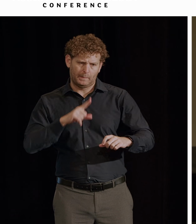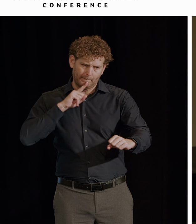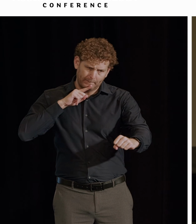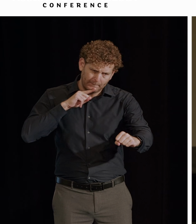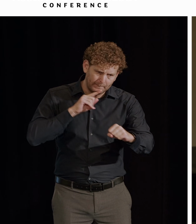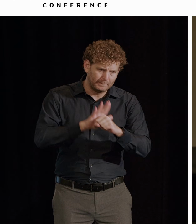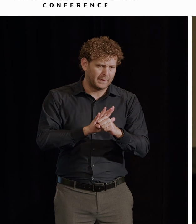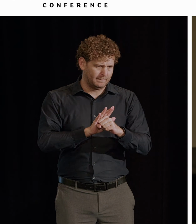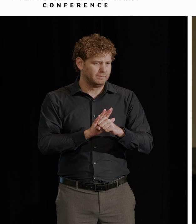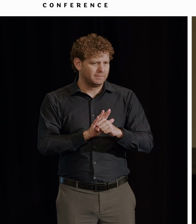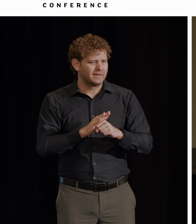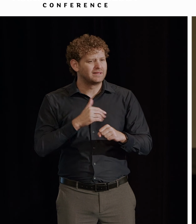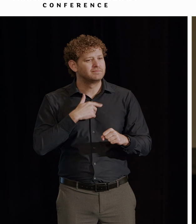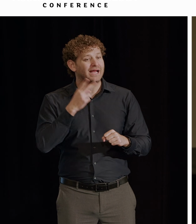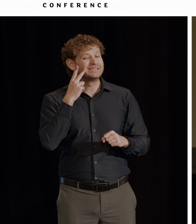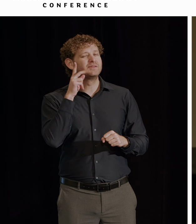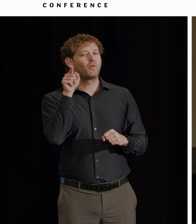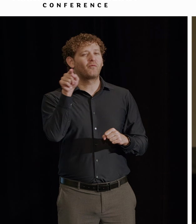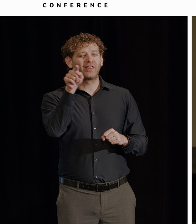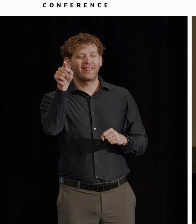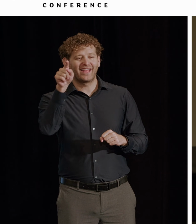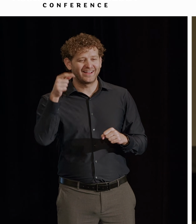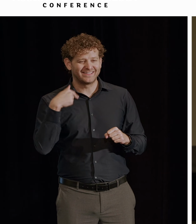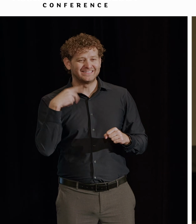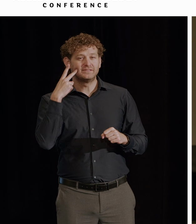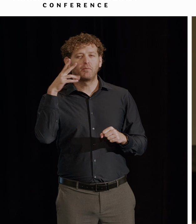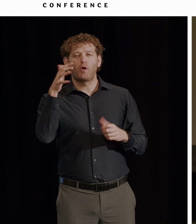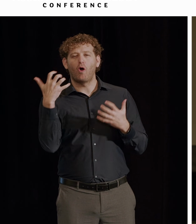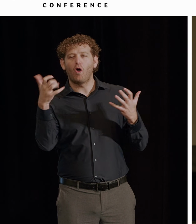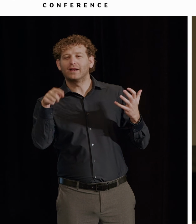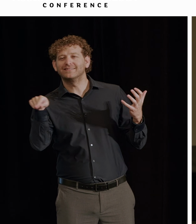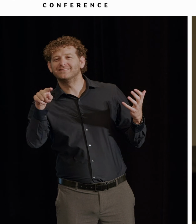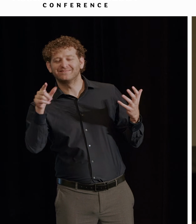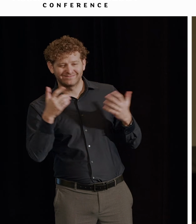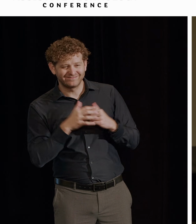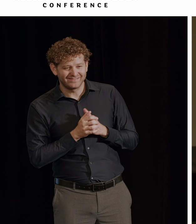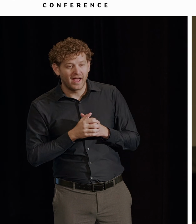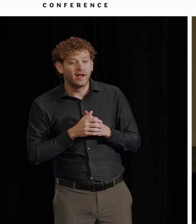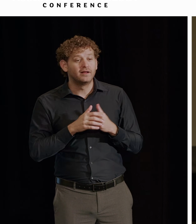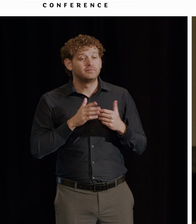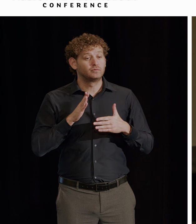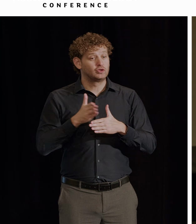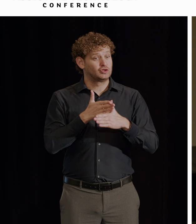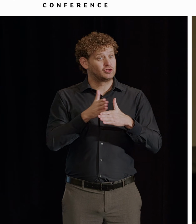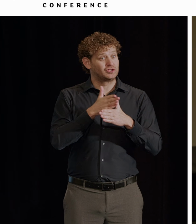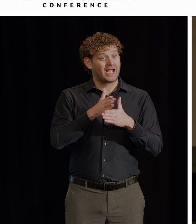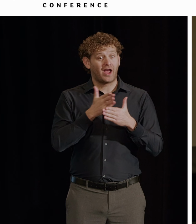And so we'll be sharing some of the upcoming developers. There's a lot